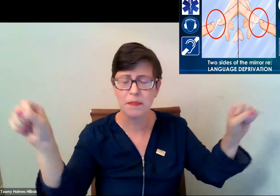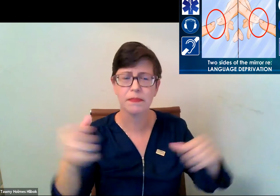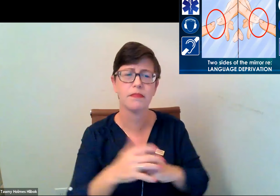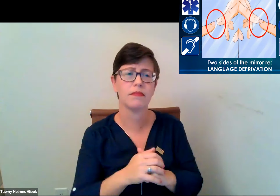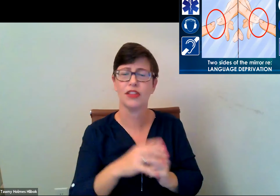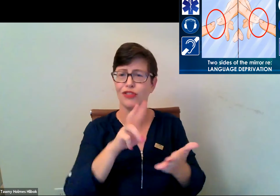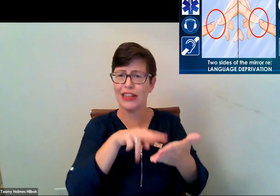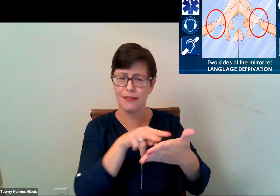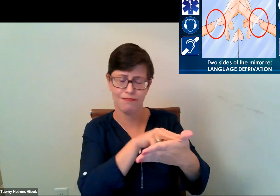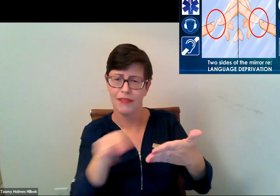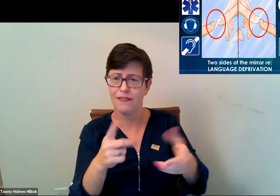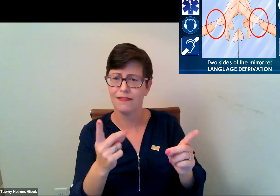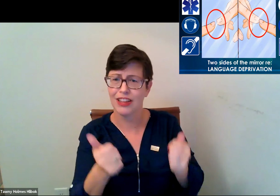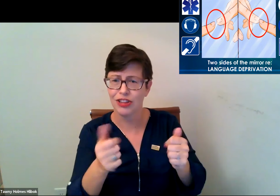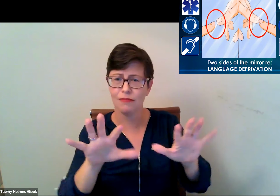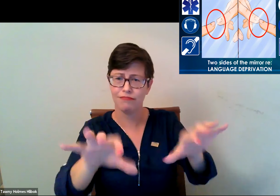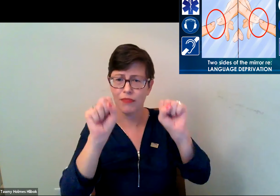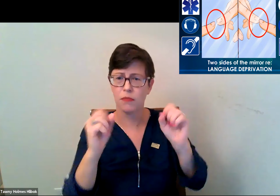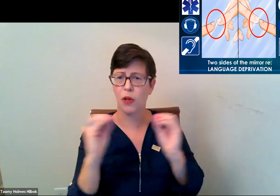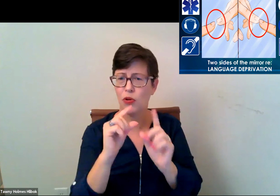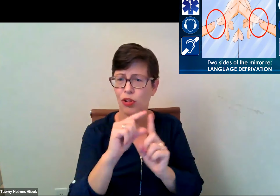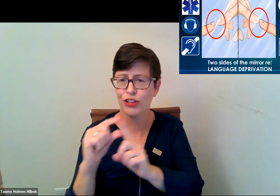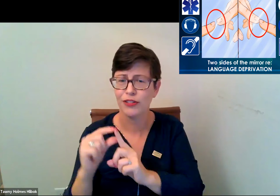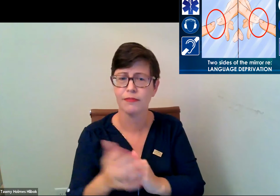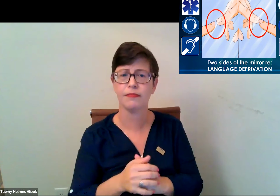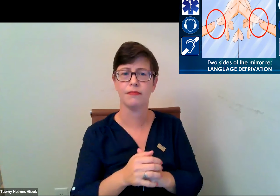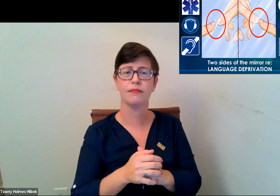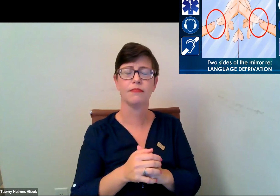Peripheral vision being able to use a peripheral vision being able to read quicker